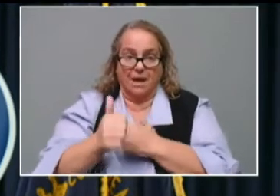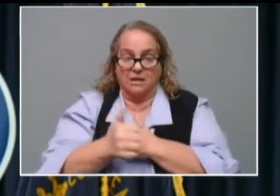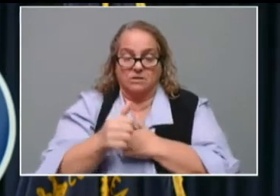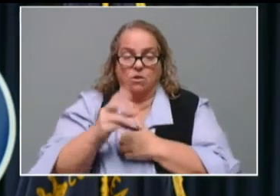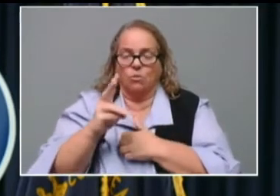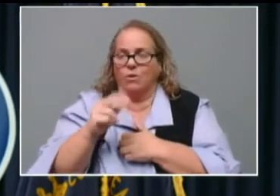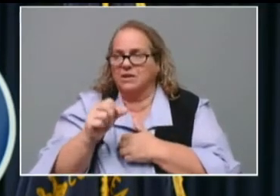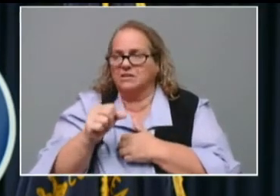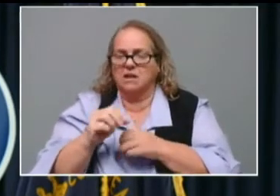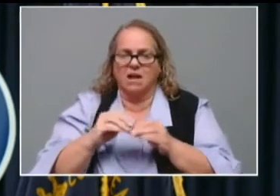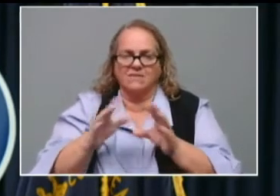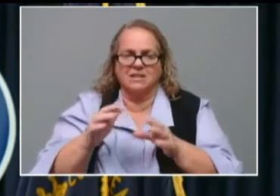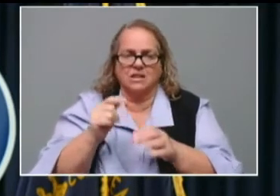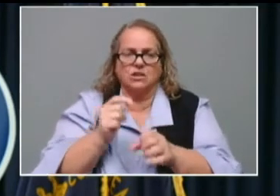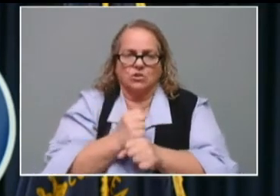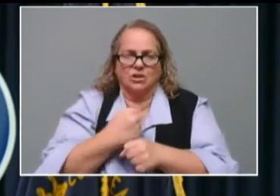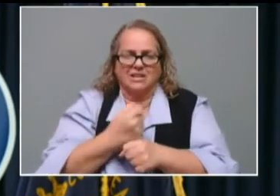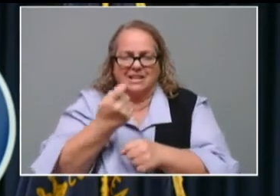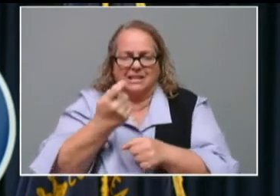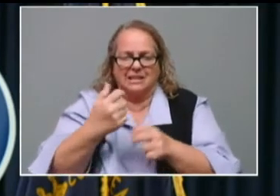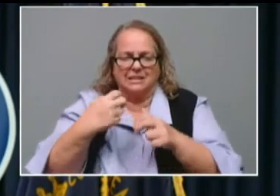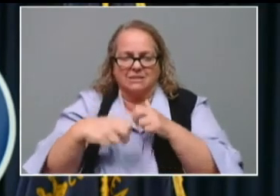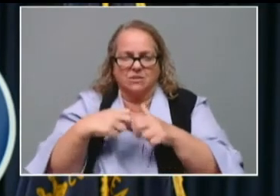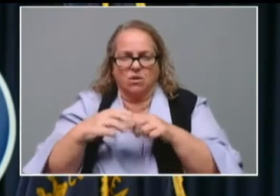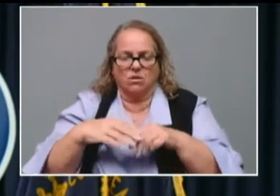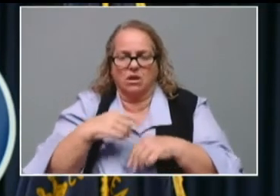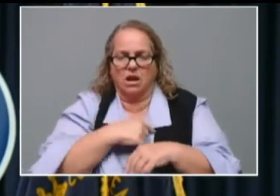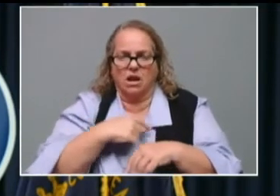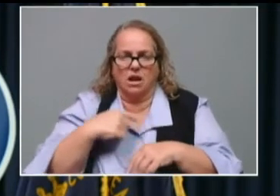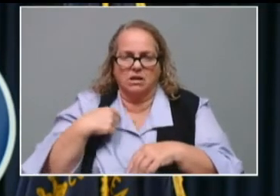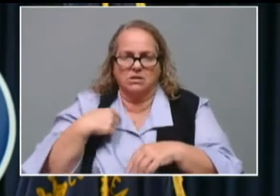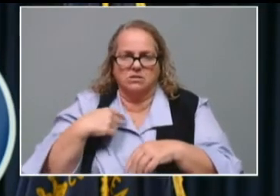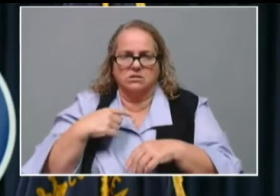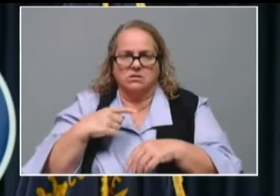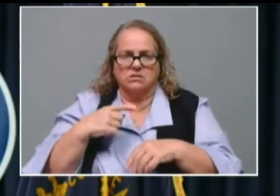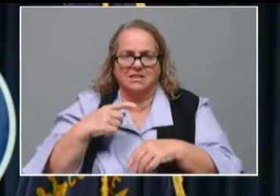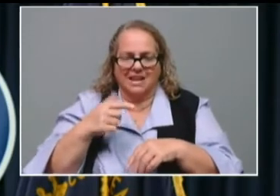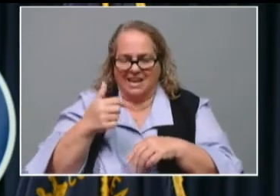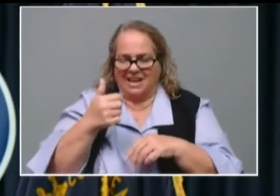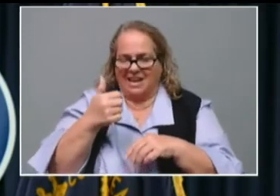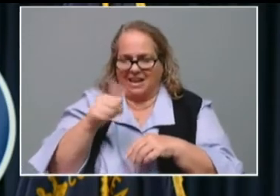creates difficulty on us on any enforcement, but but haven't been